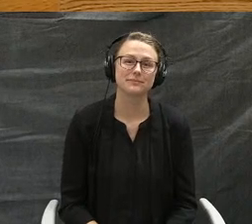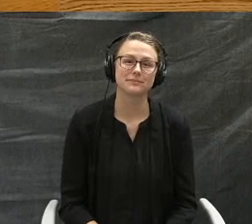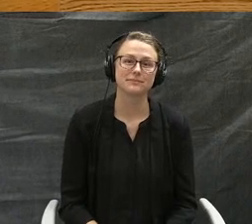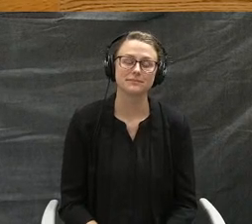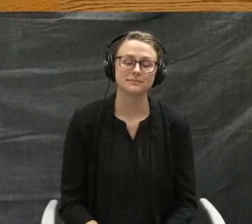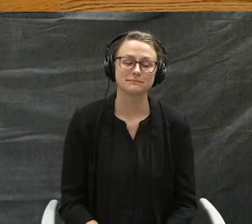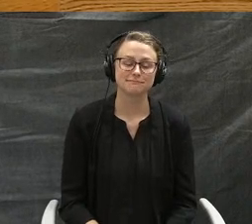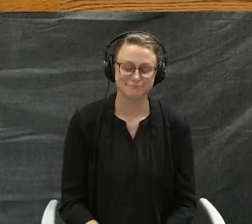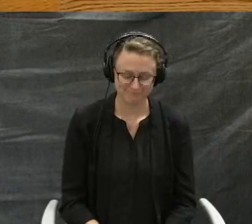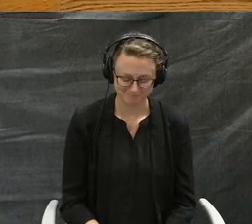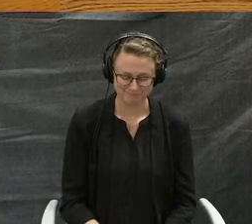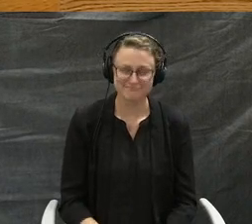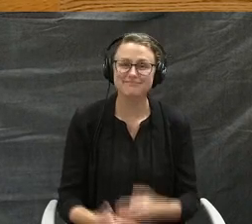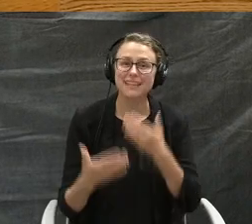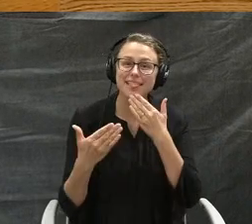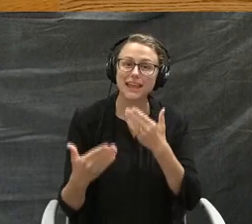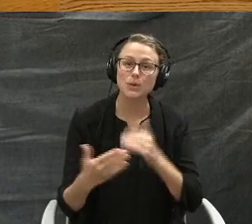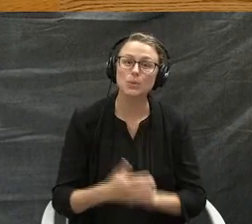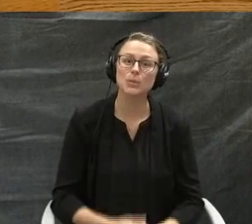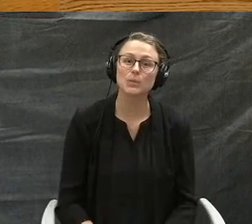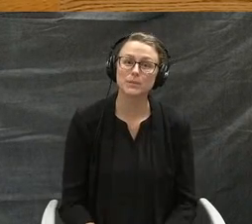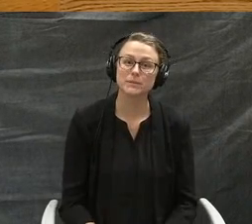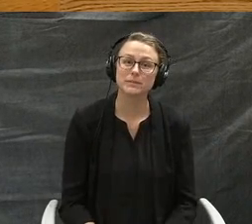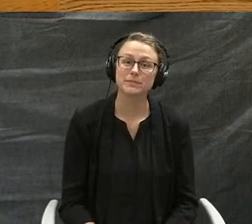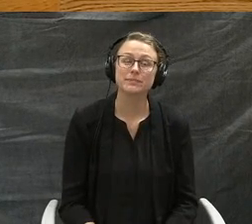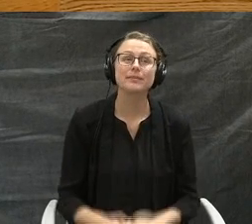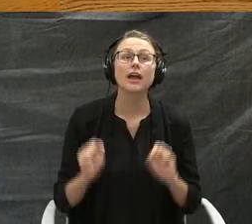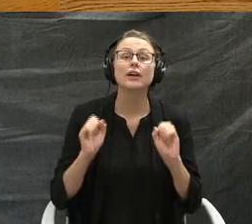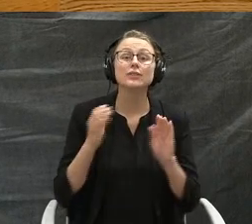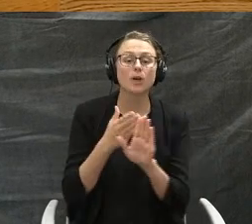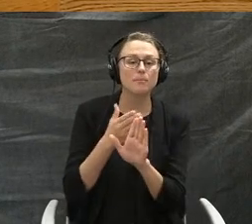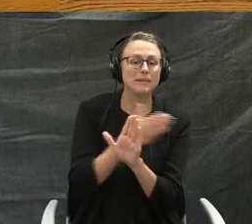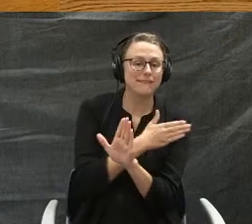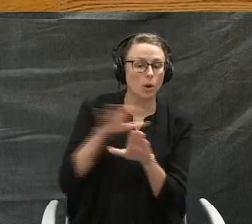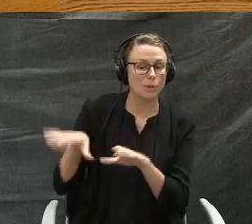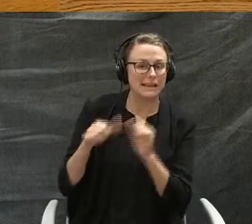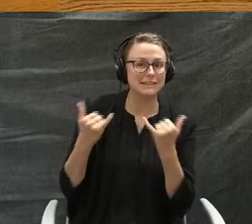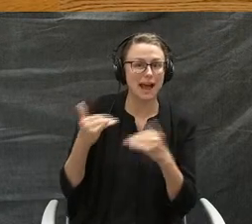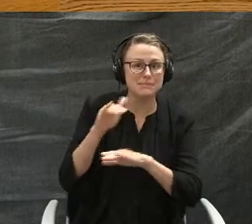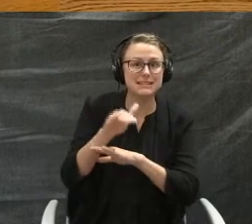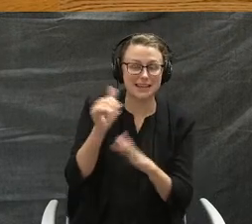Great, thank you. So before we adopt tonight's make a motion to adapt tonight's